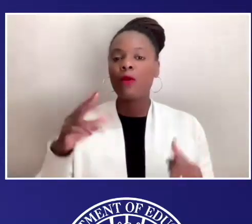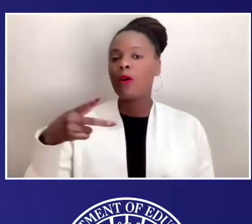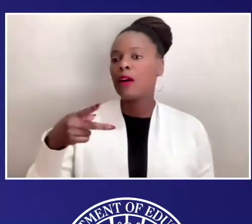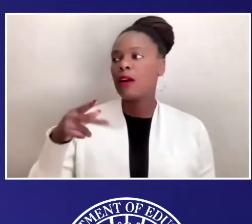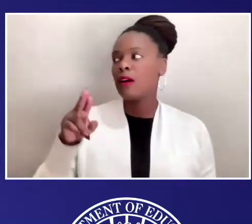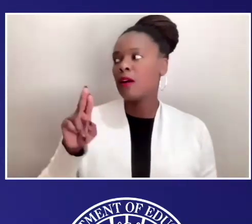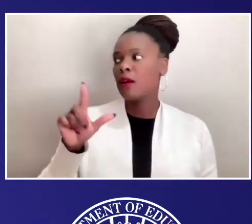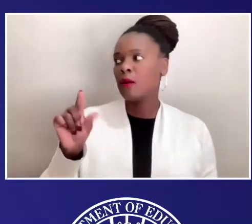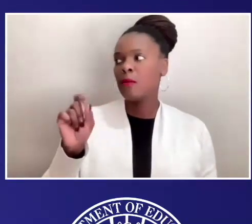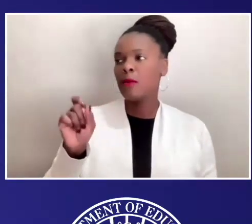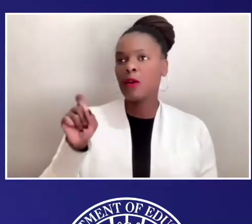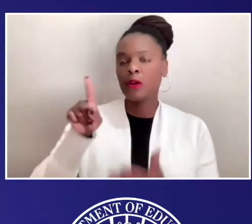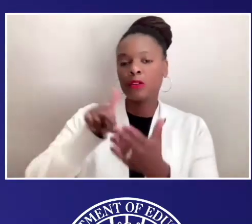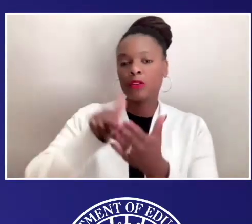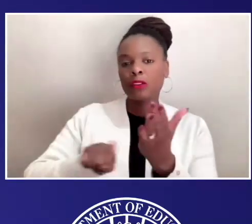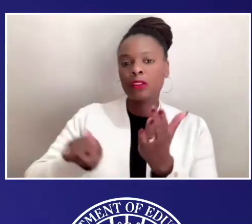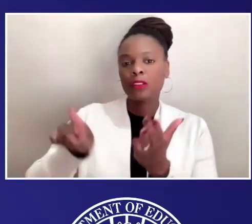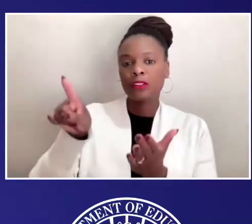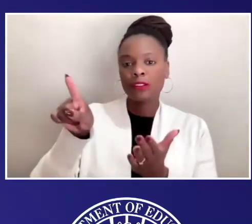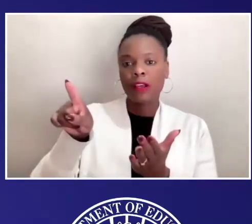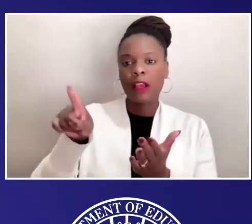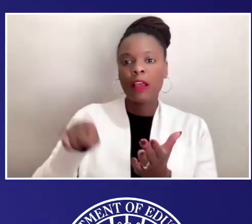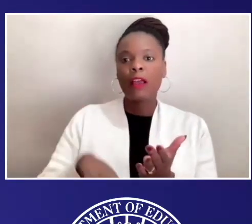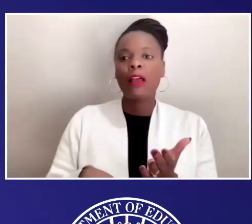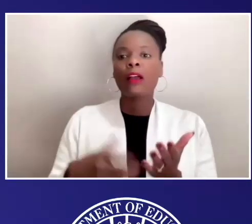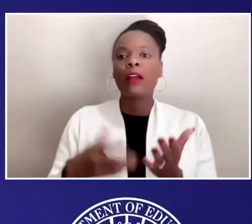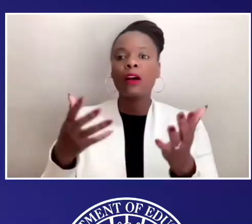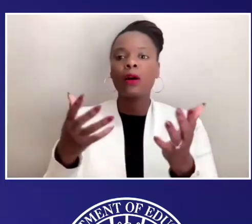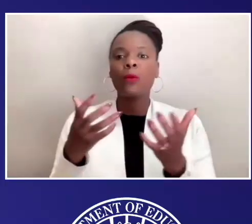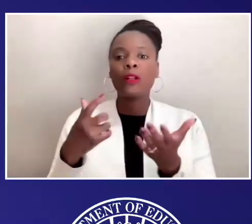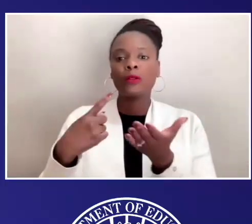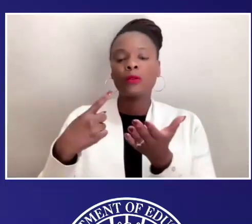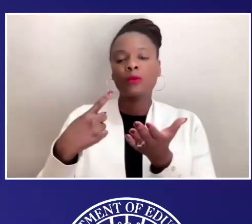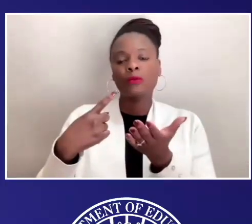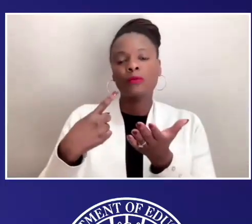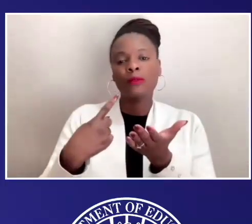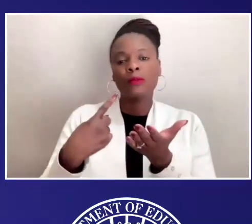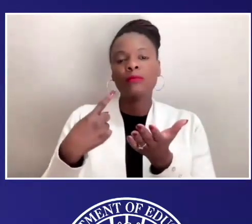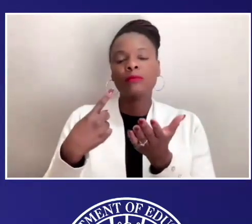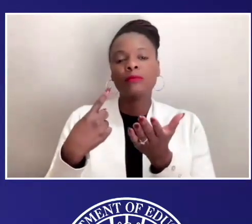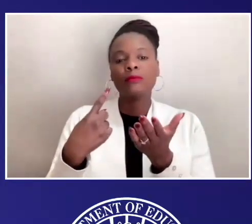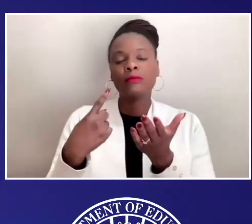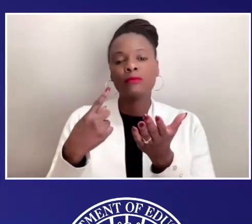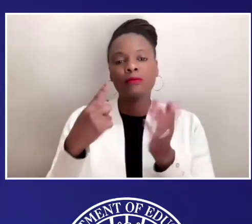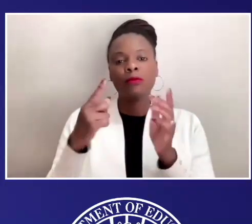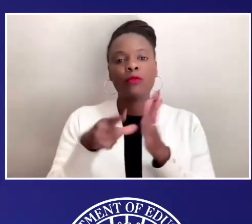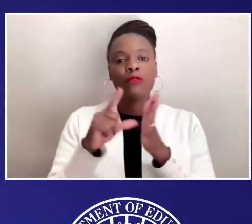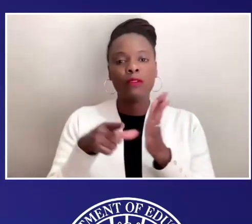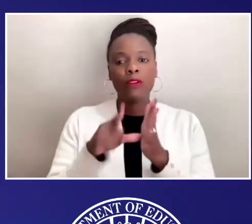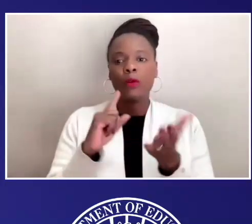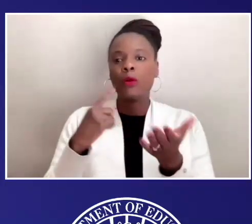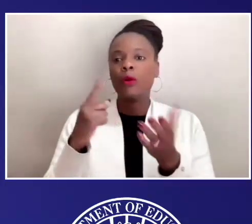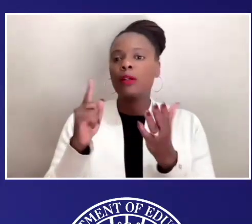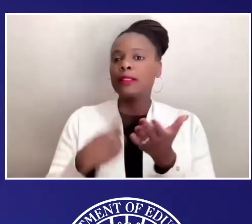the issue paper, issue paper, the discussion draft on fixed loan repayment plan provisions,